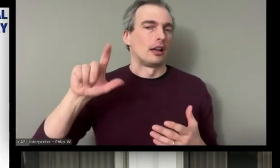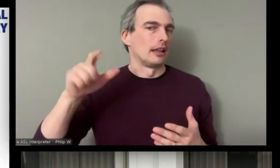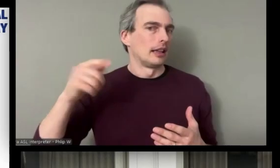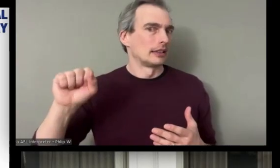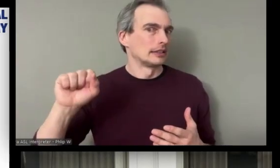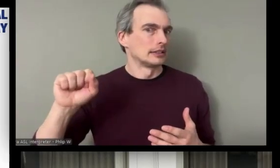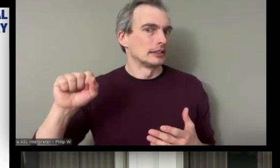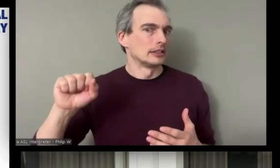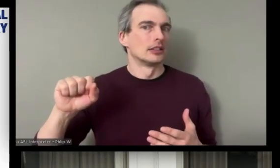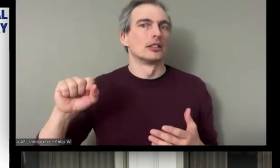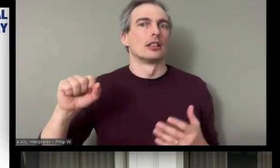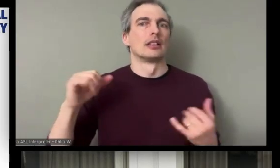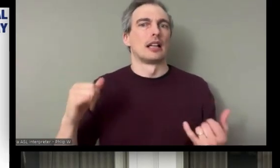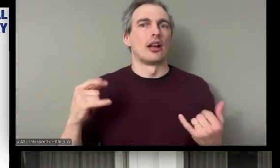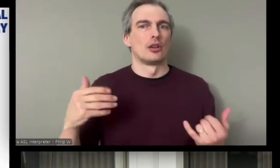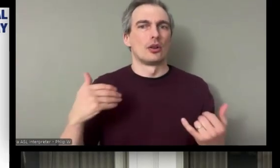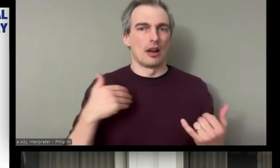thinking about the leg display.